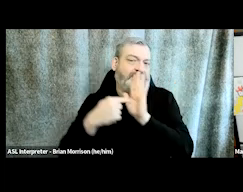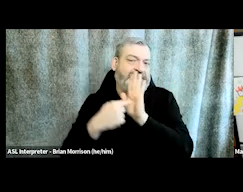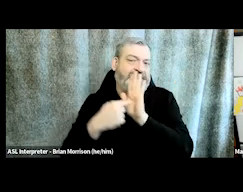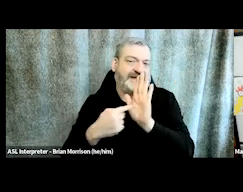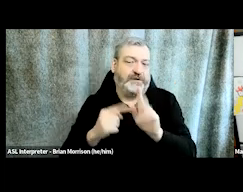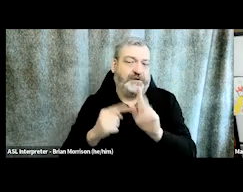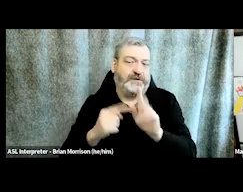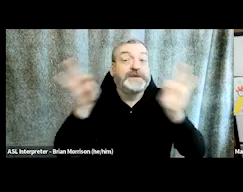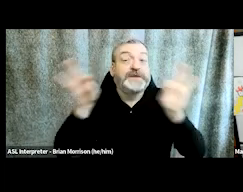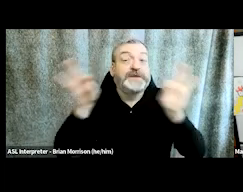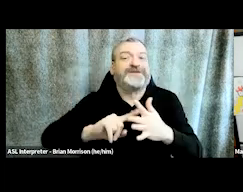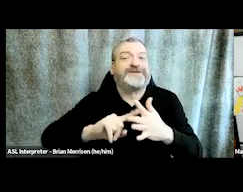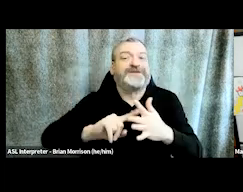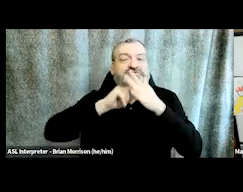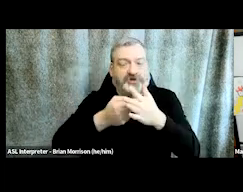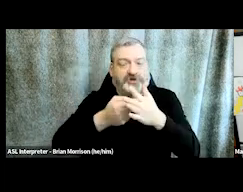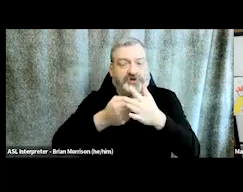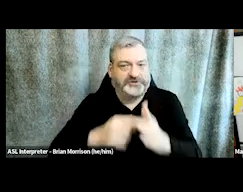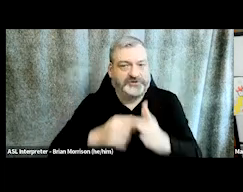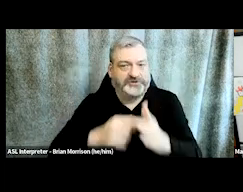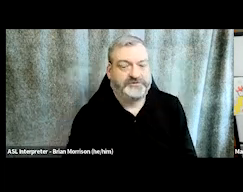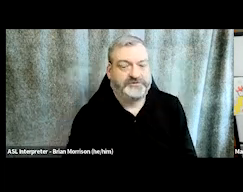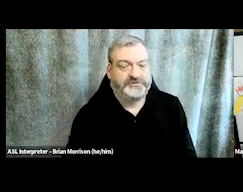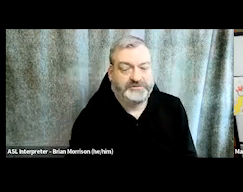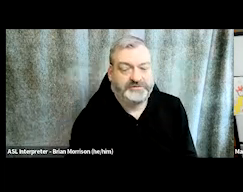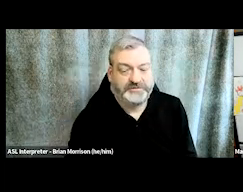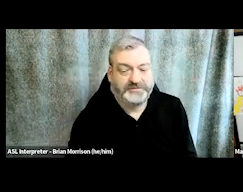Lastly, you'll see a gray slope in the middle that we've overlaid